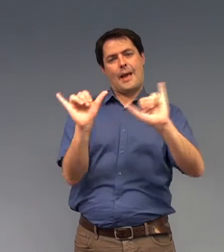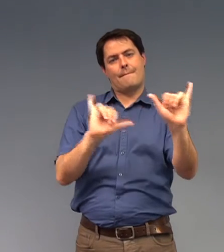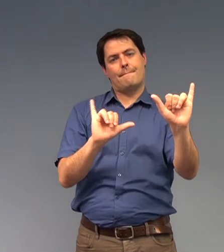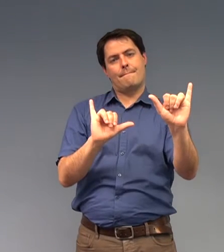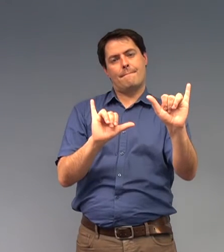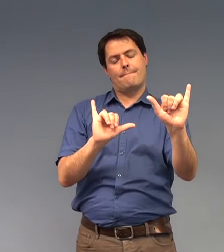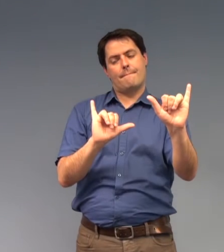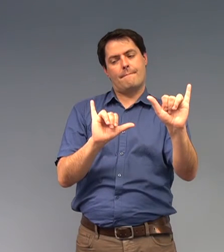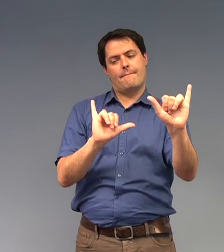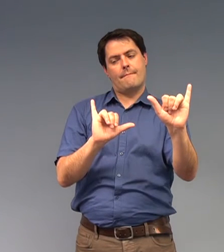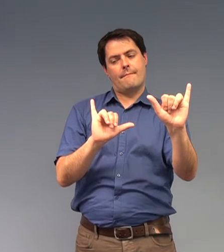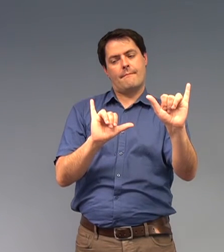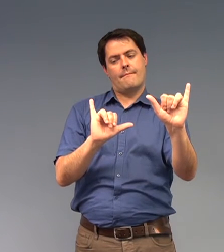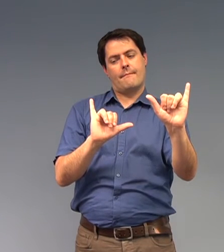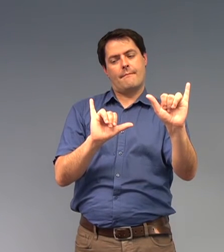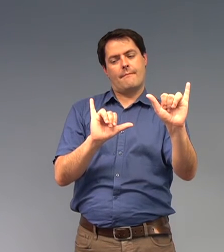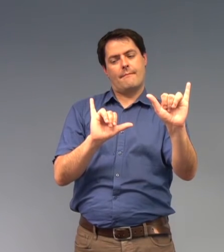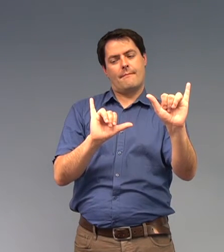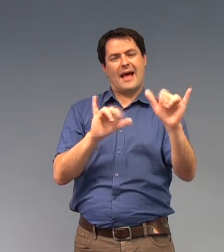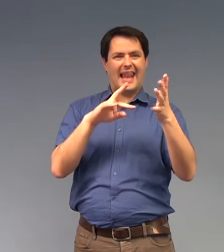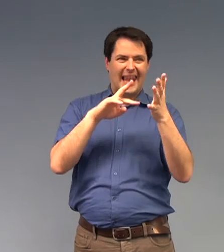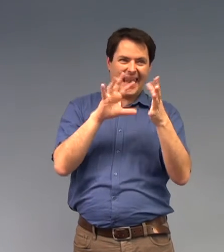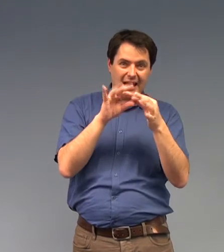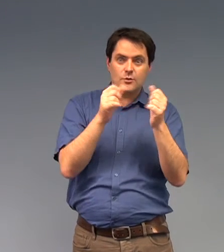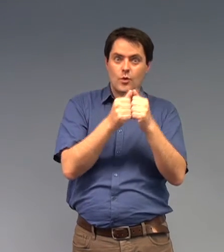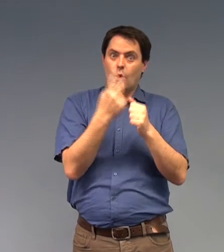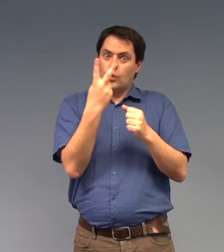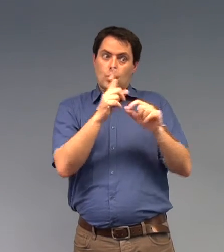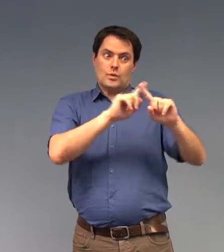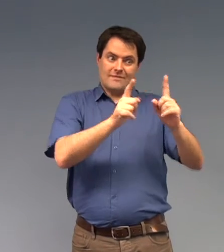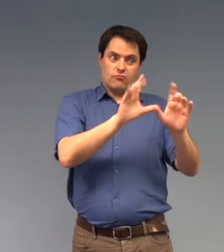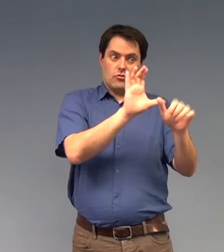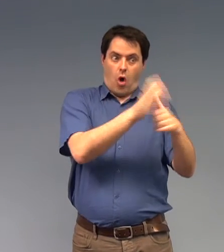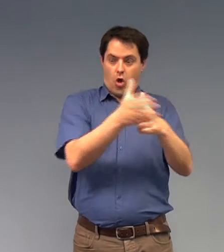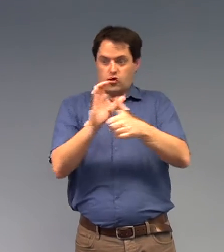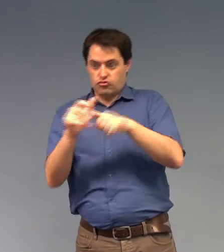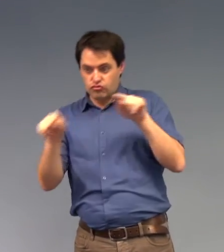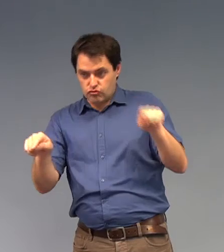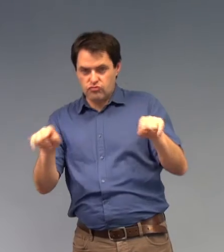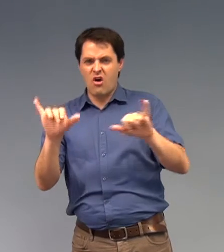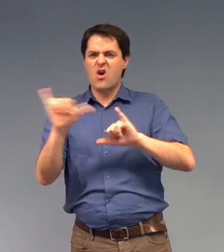the translator's trying to ensure that the target audience